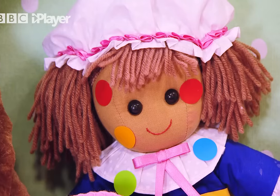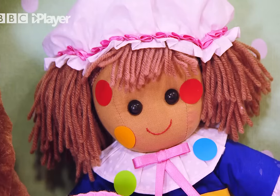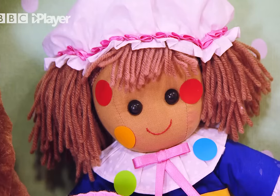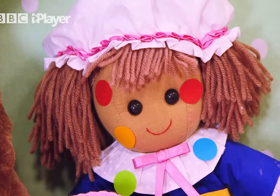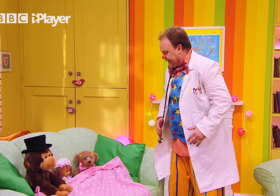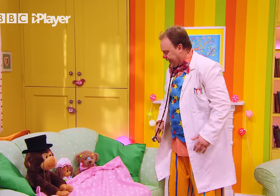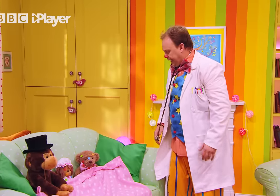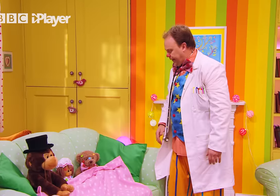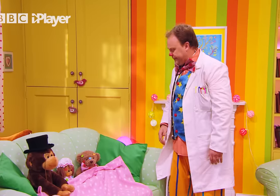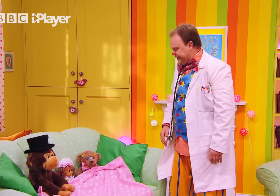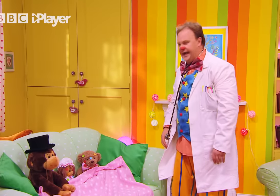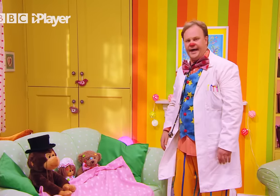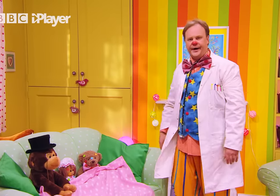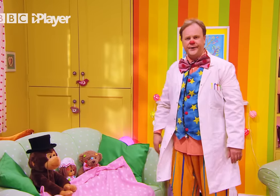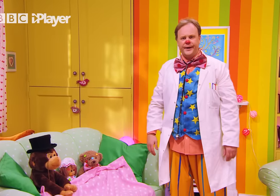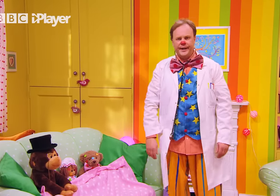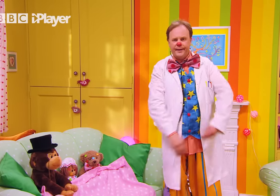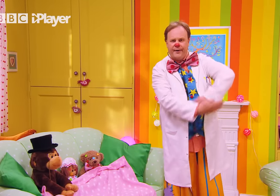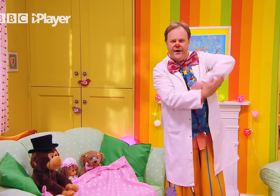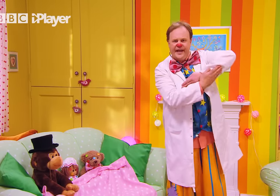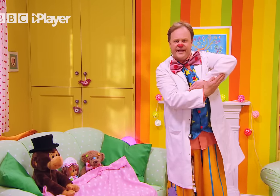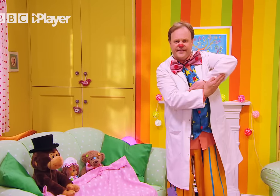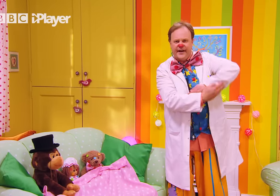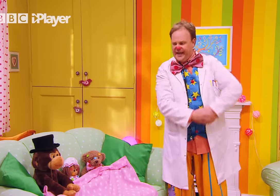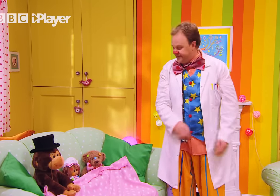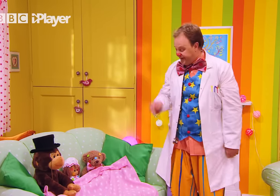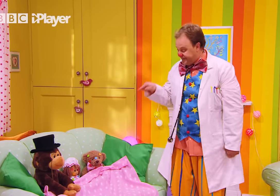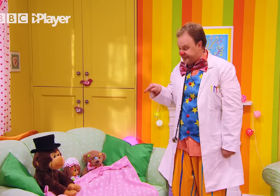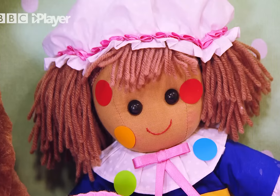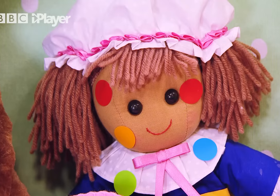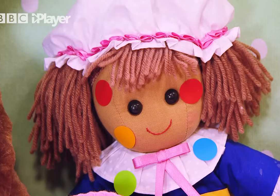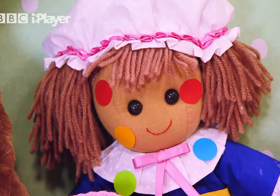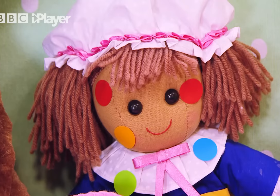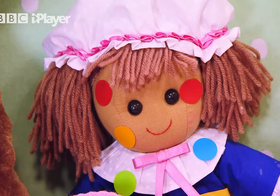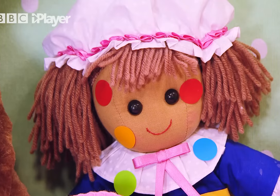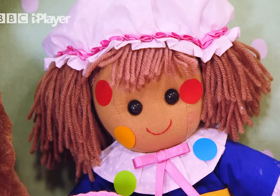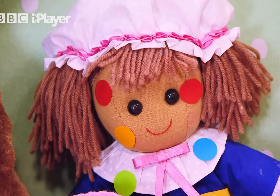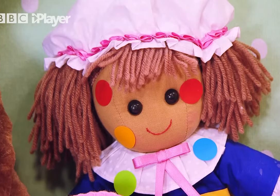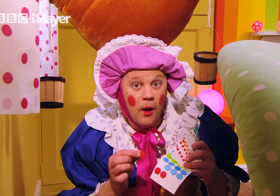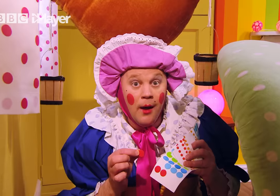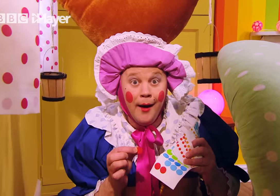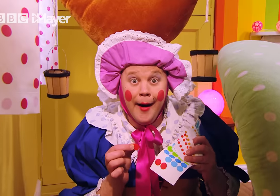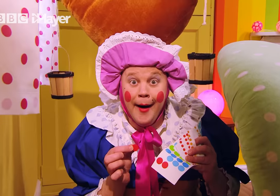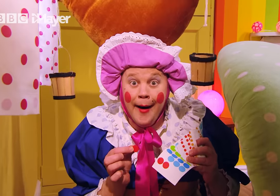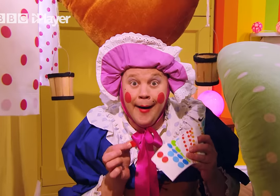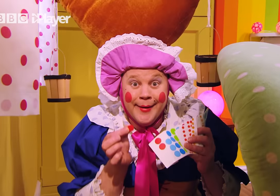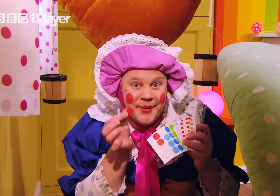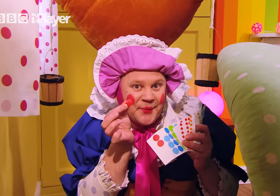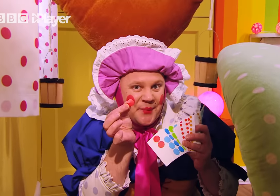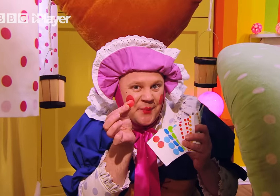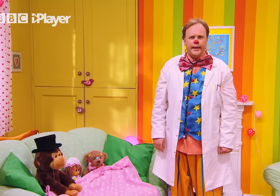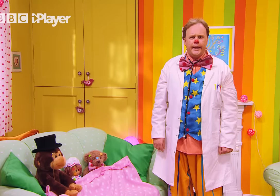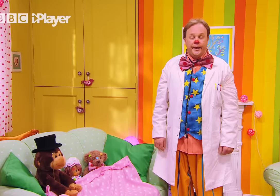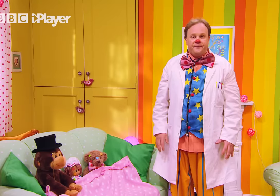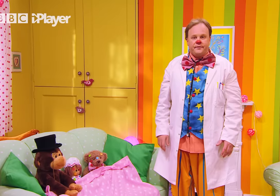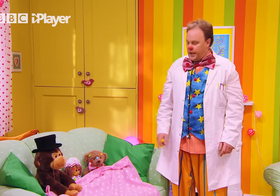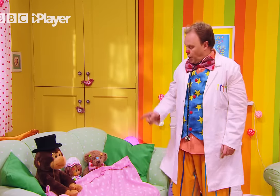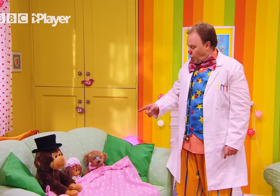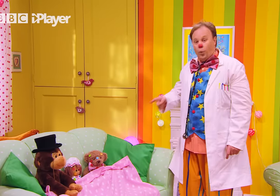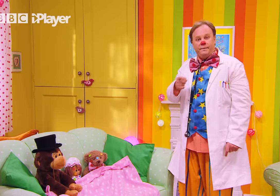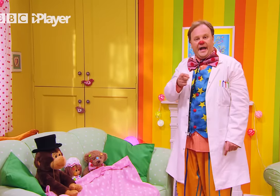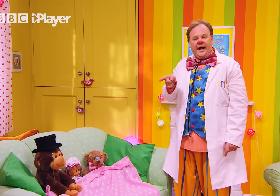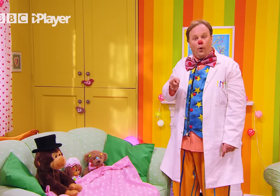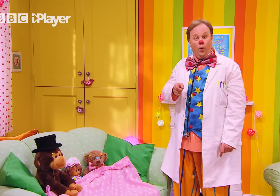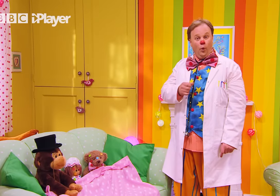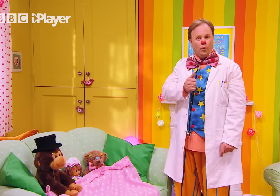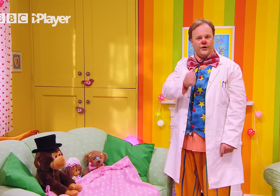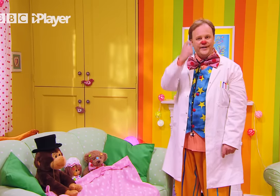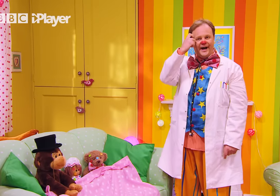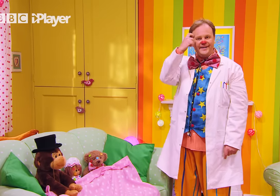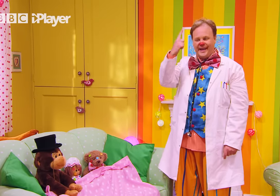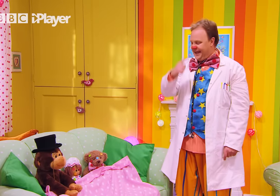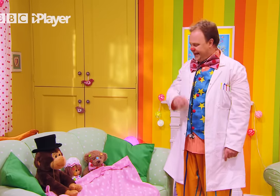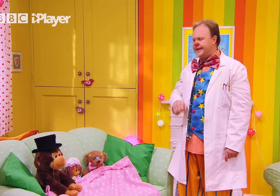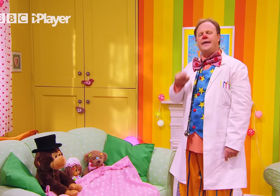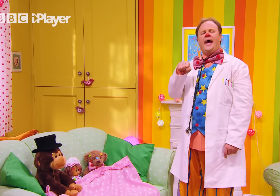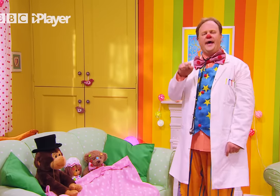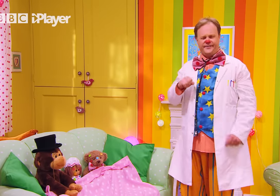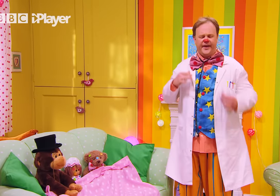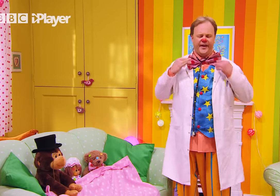tumble oh no polly dolly has got spots too maybe polly dolly needs some cream oh good idea yes yes